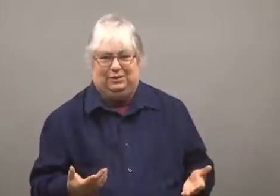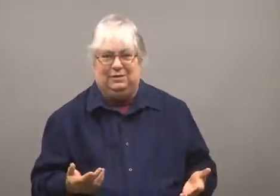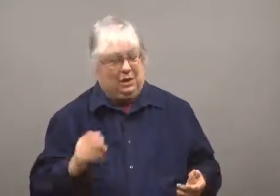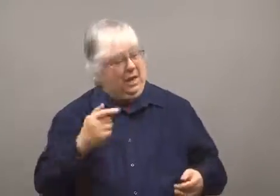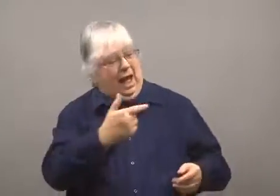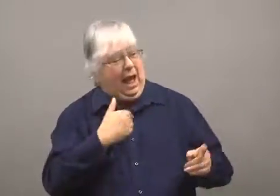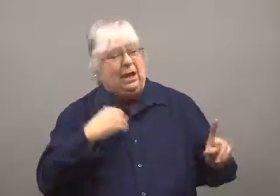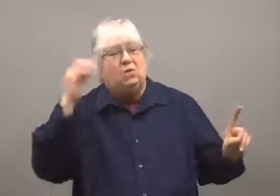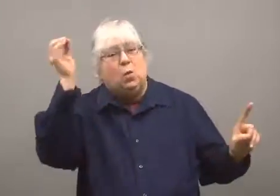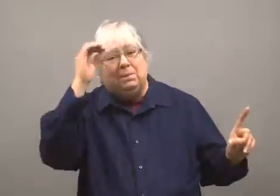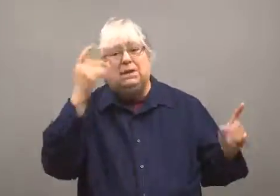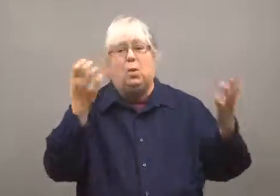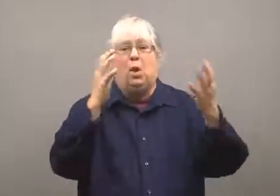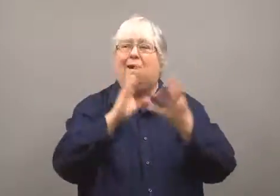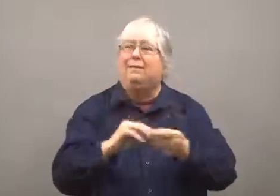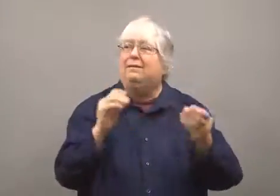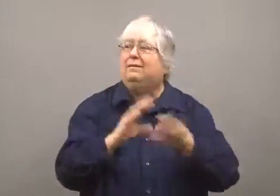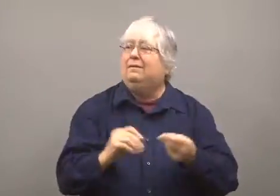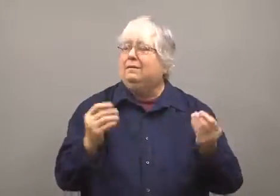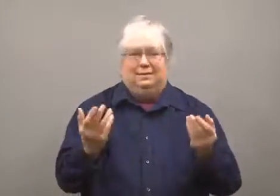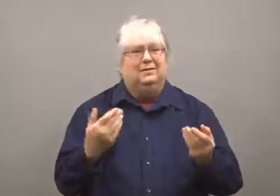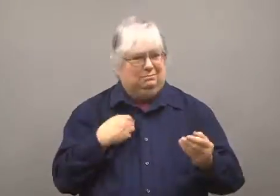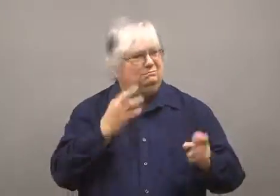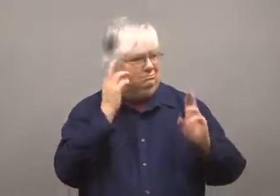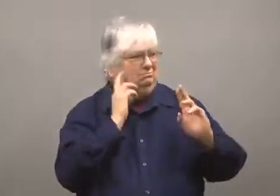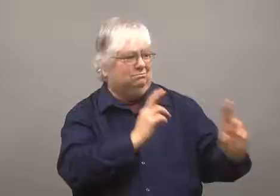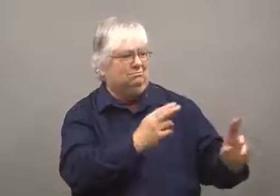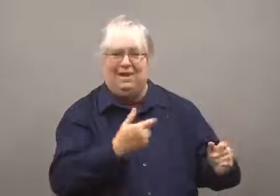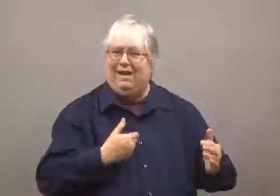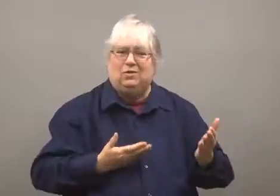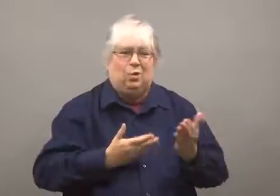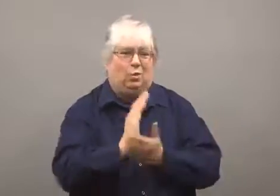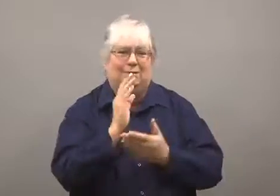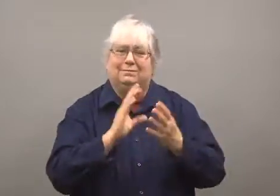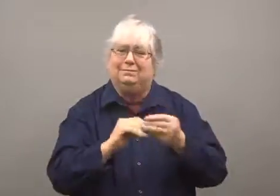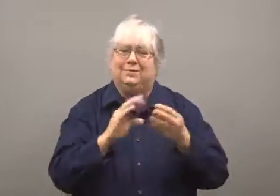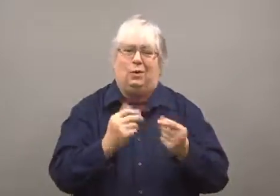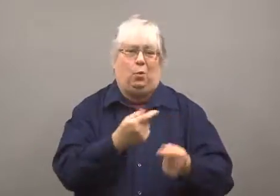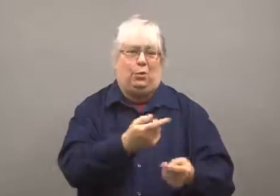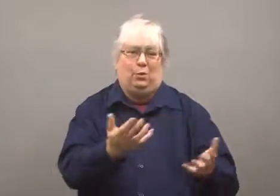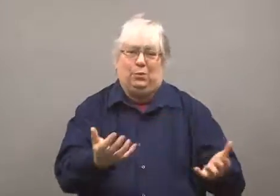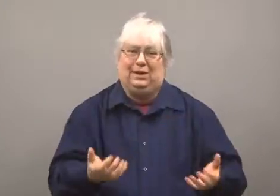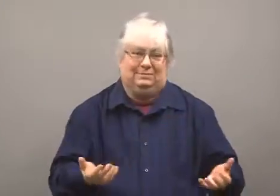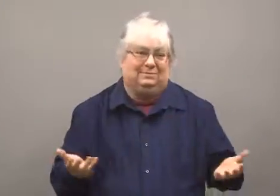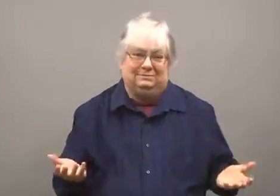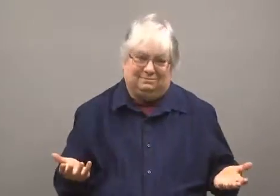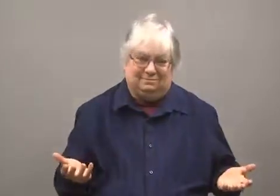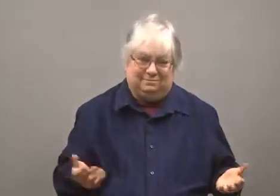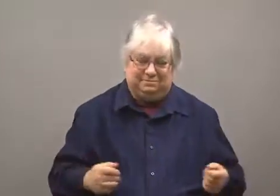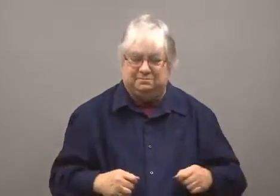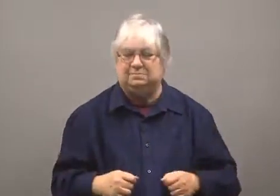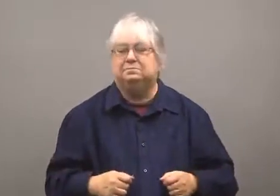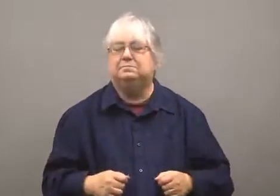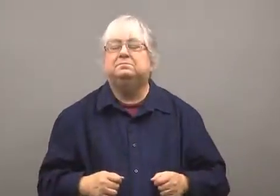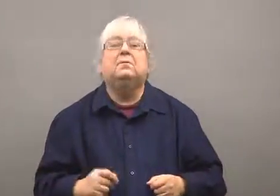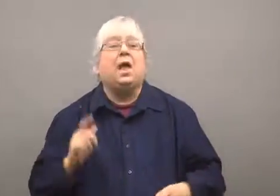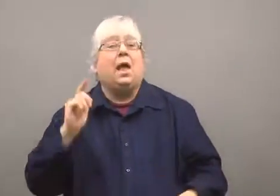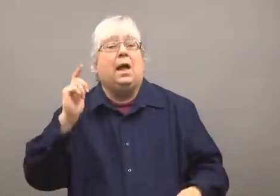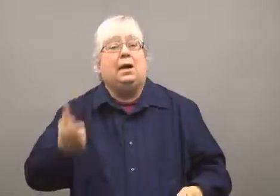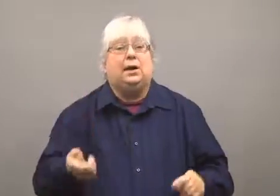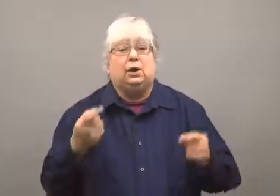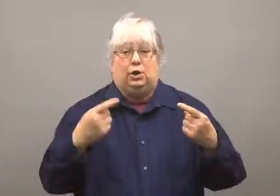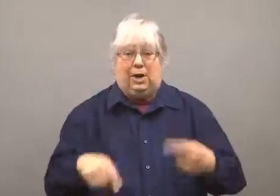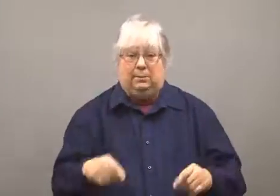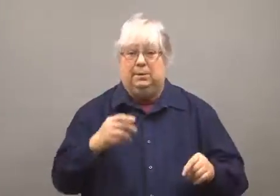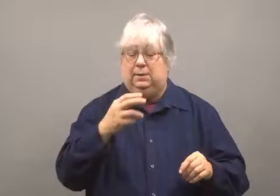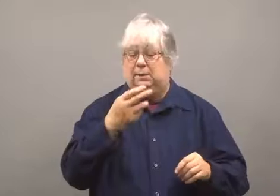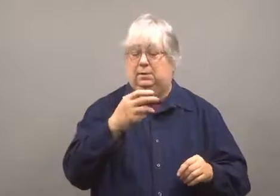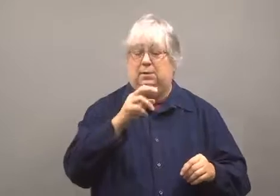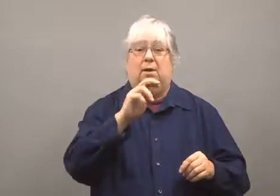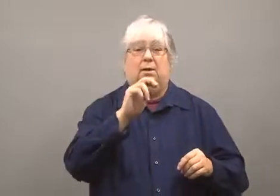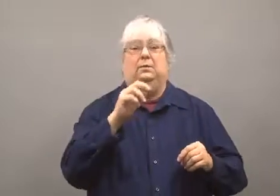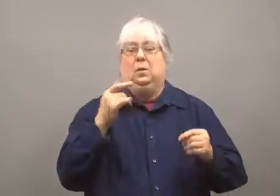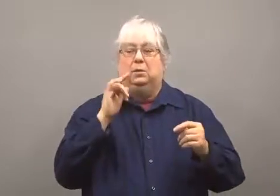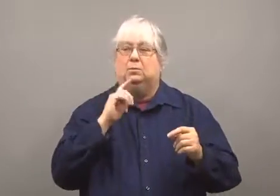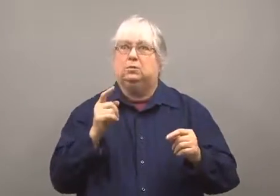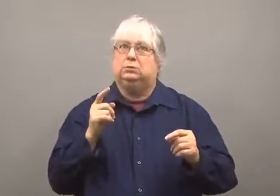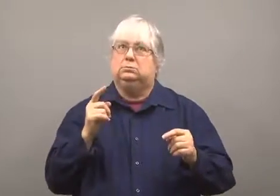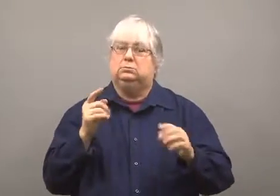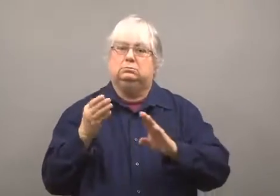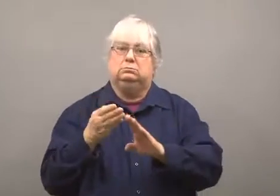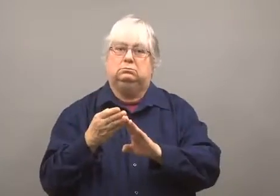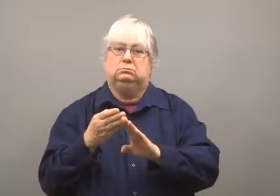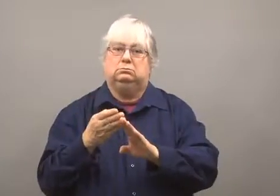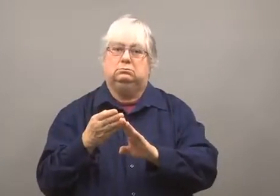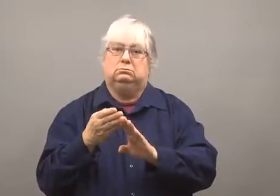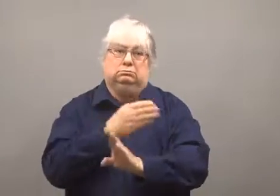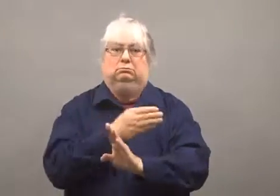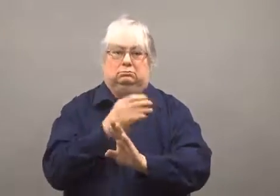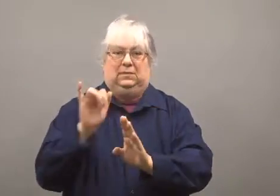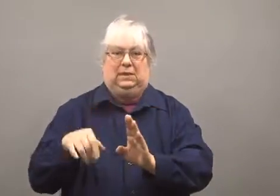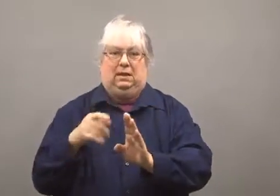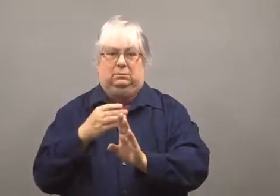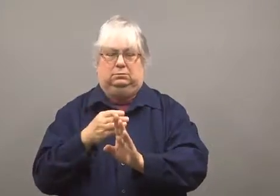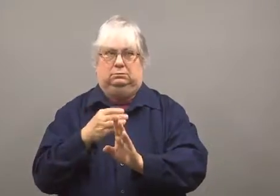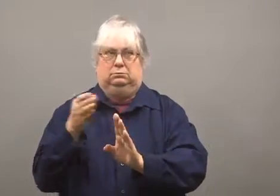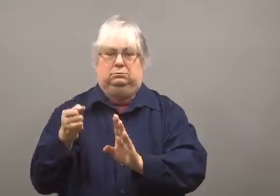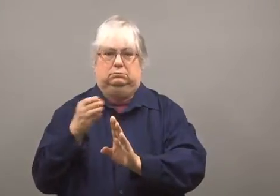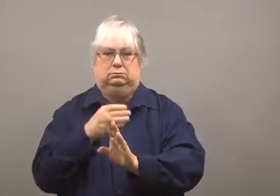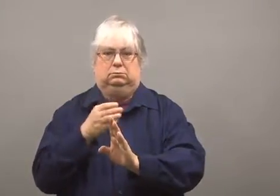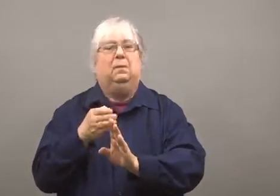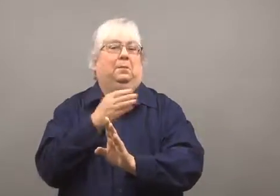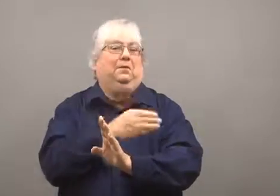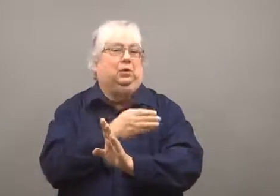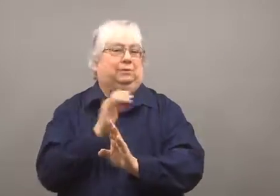He said he respected their right to express their opinion and they could say what they wanted.